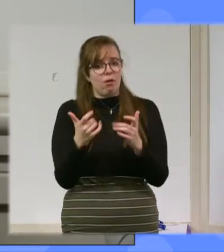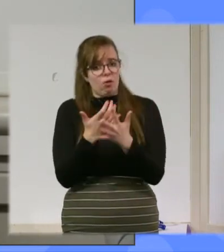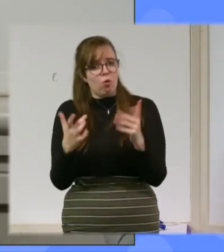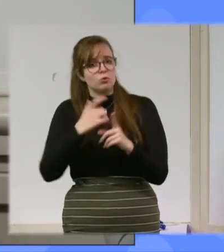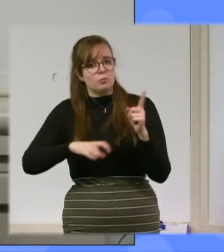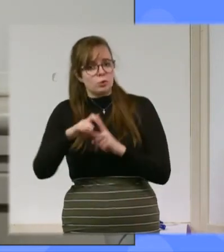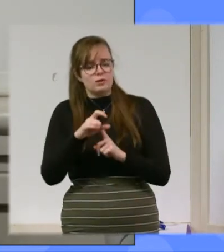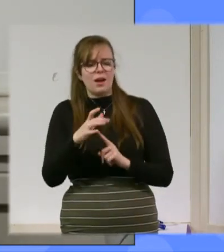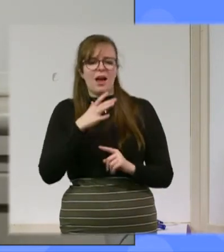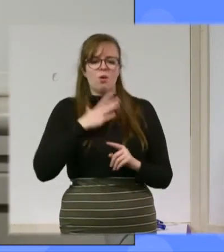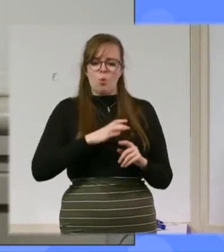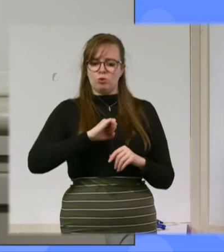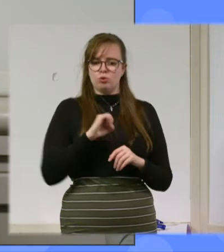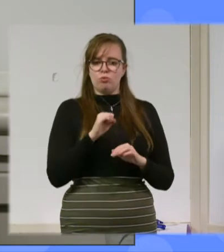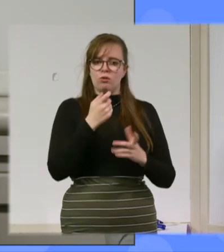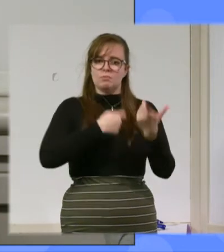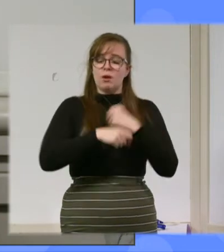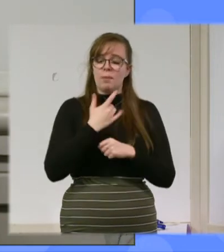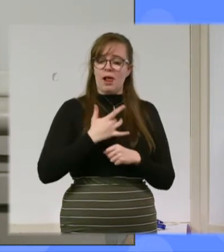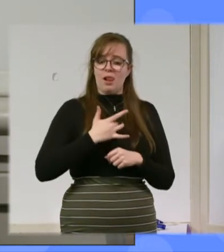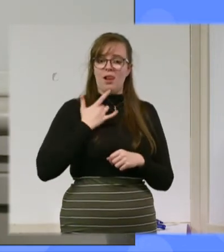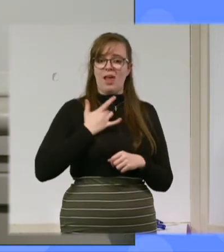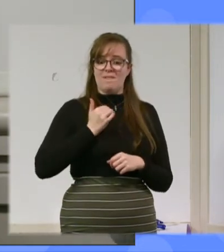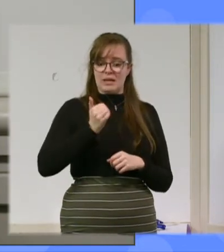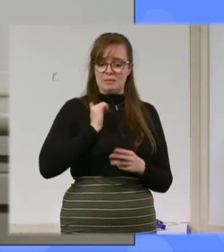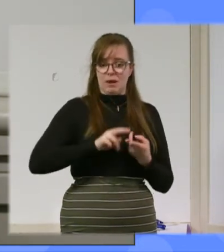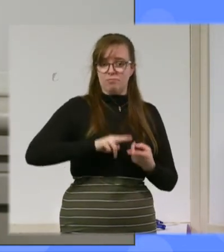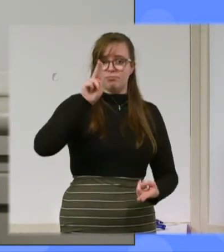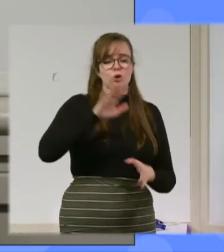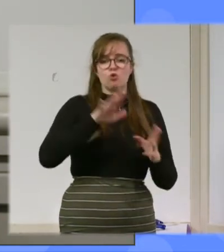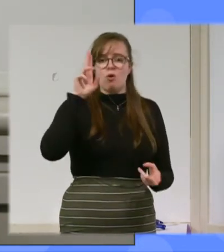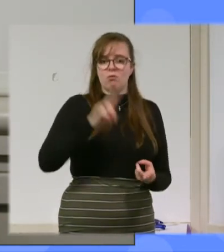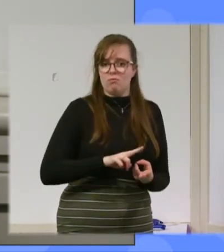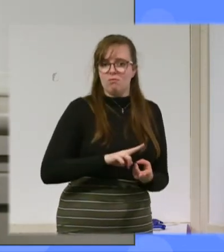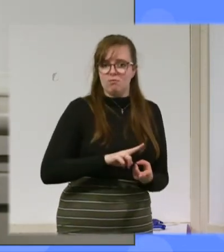see a Scotland where life expectancy is going up and not coming down I want to